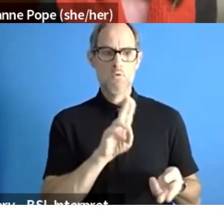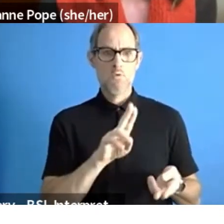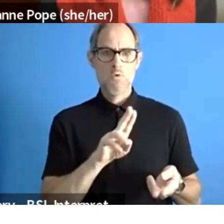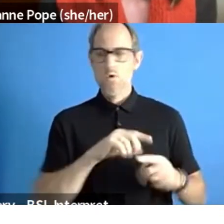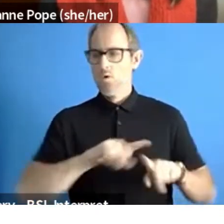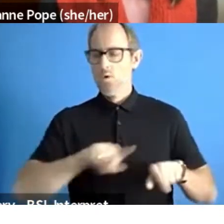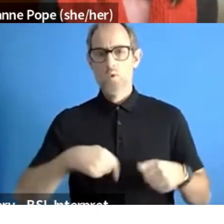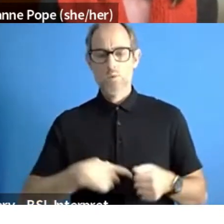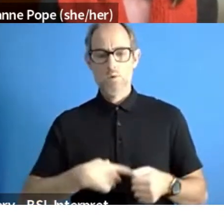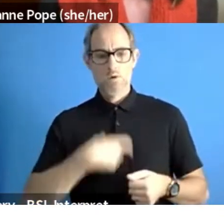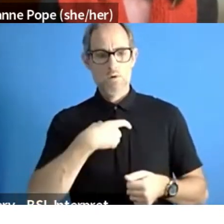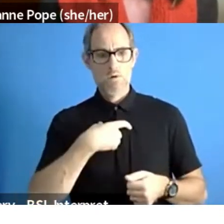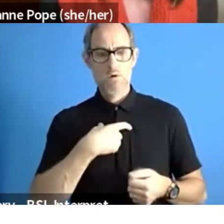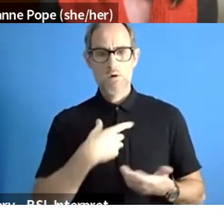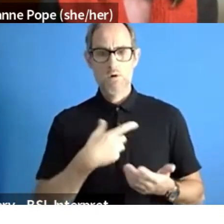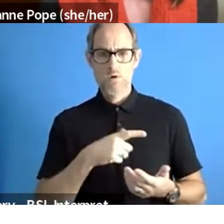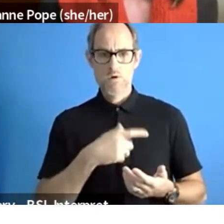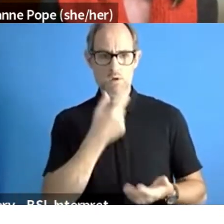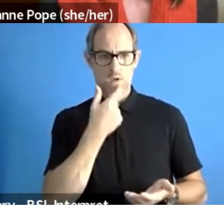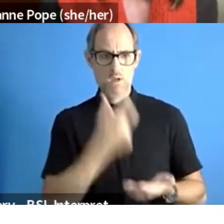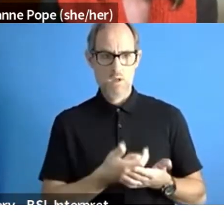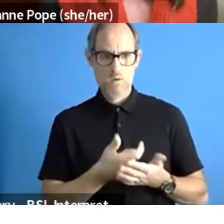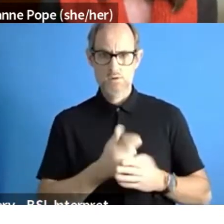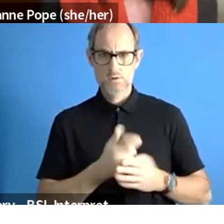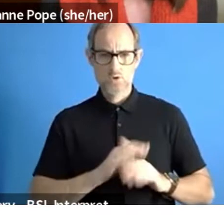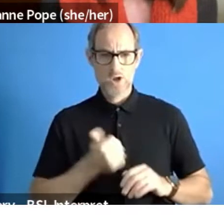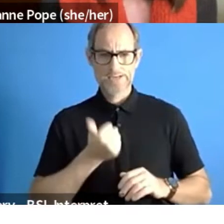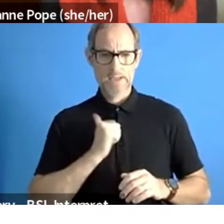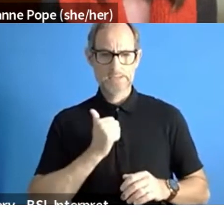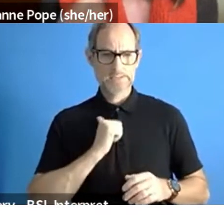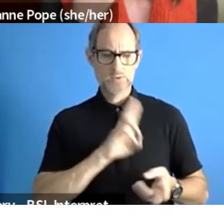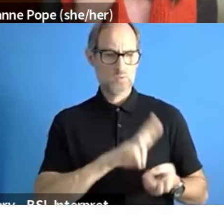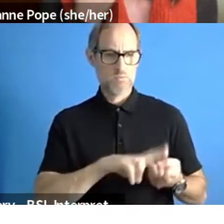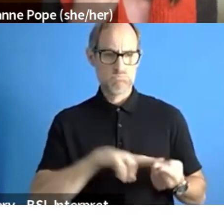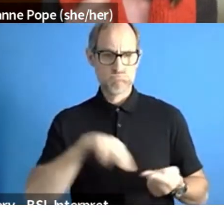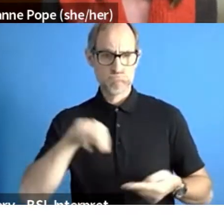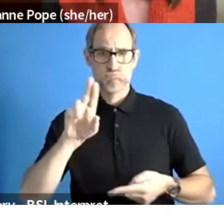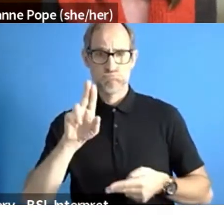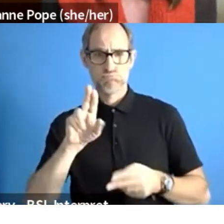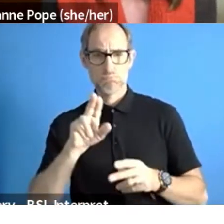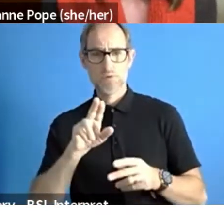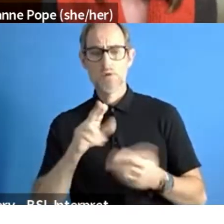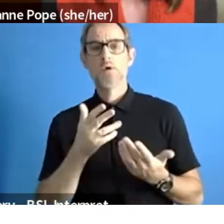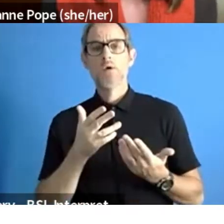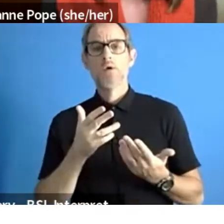honest, because we were not planning to see such a tangible impact in a short time.